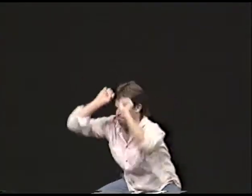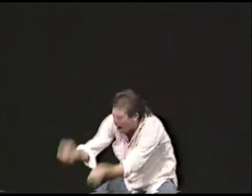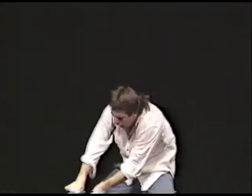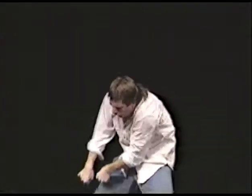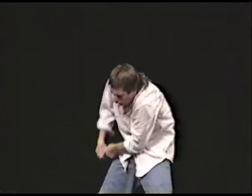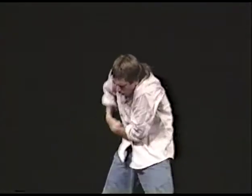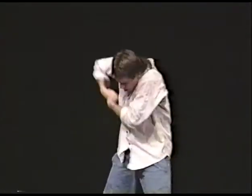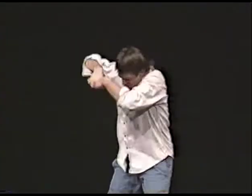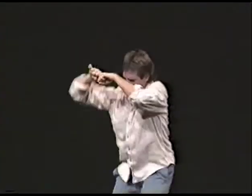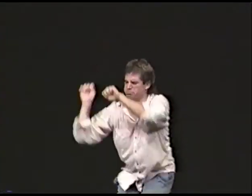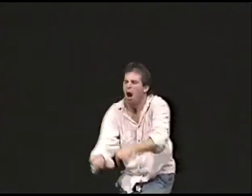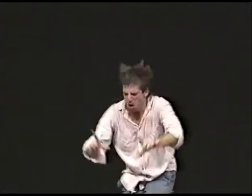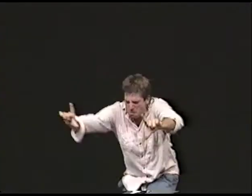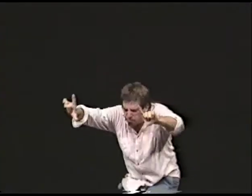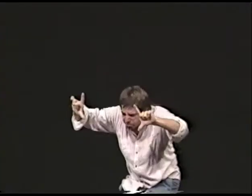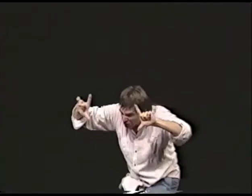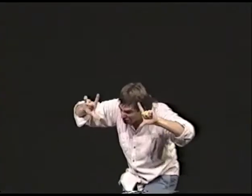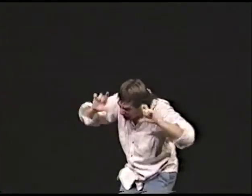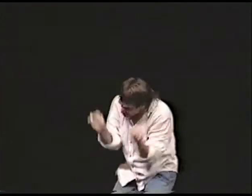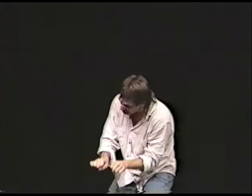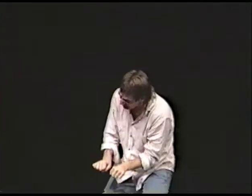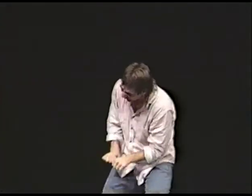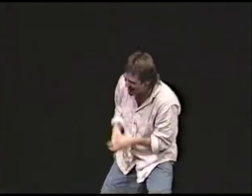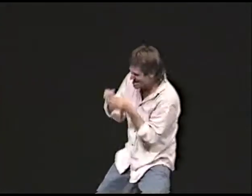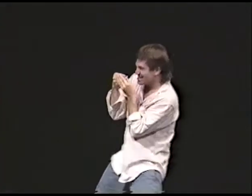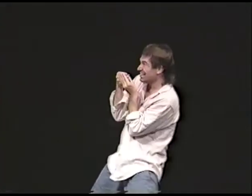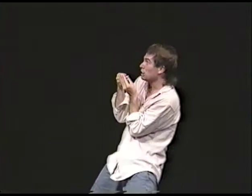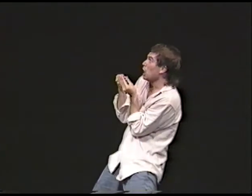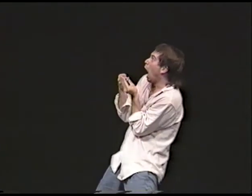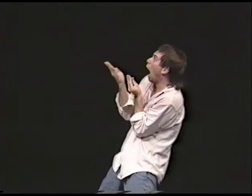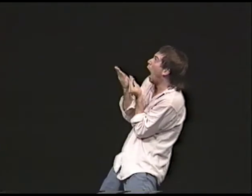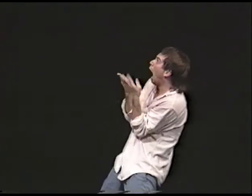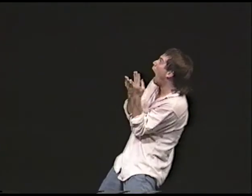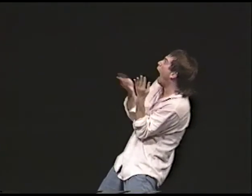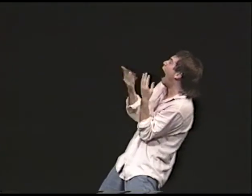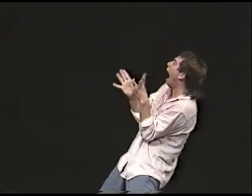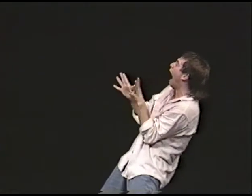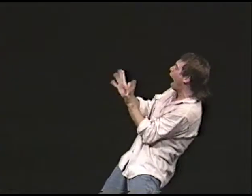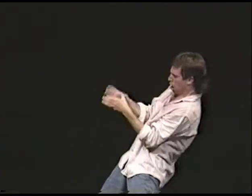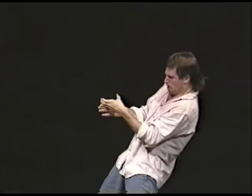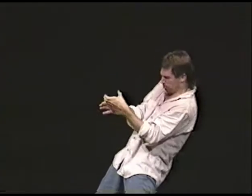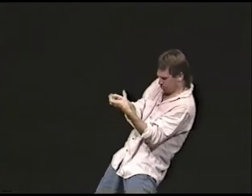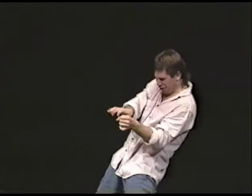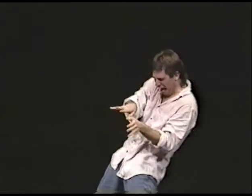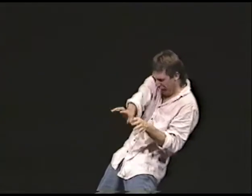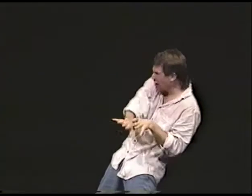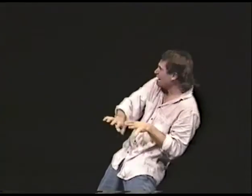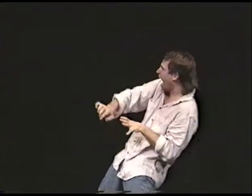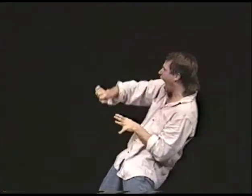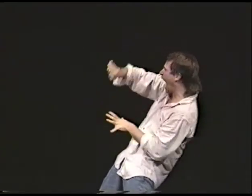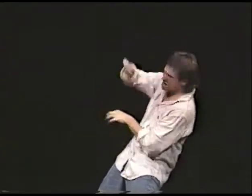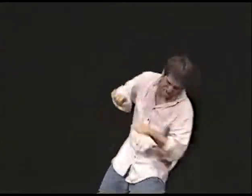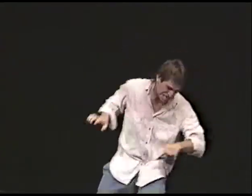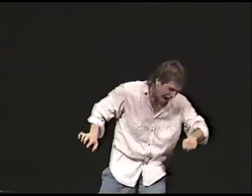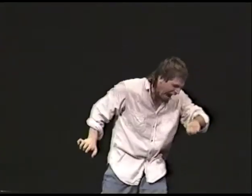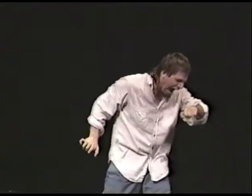Charlie leaps up into the bungalow! Cards spraying, candles spilling,